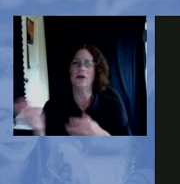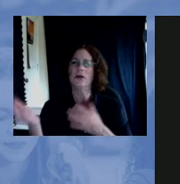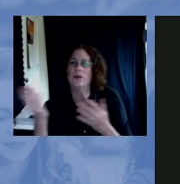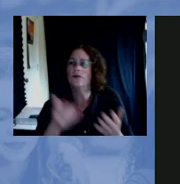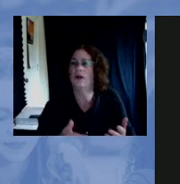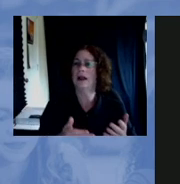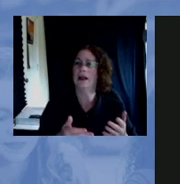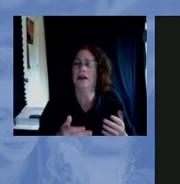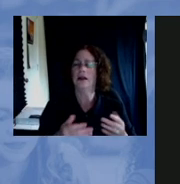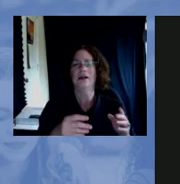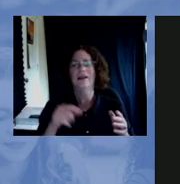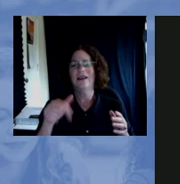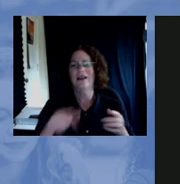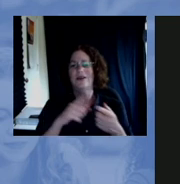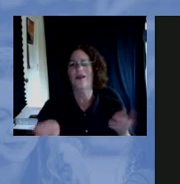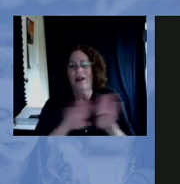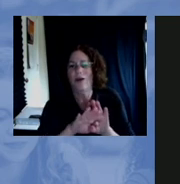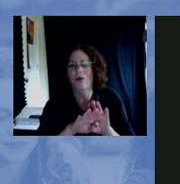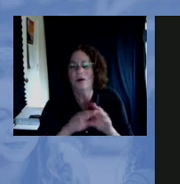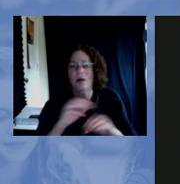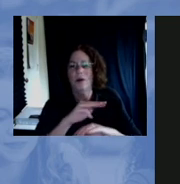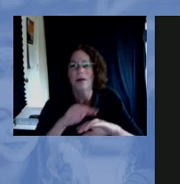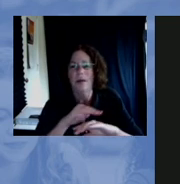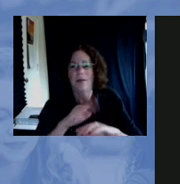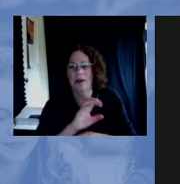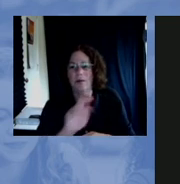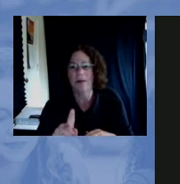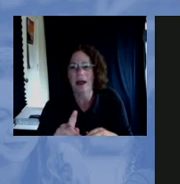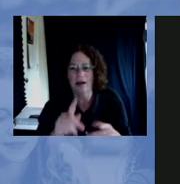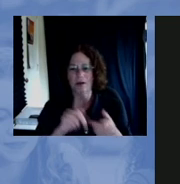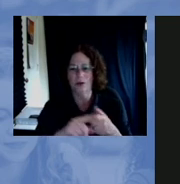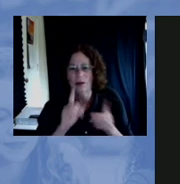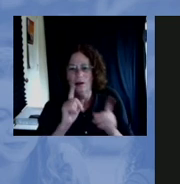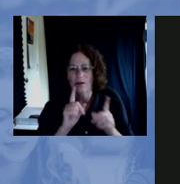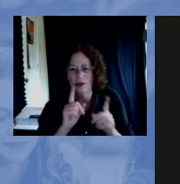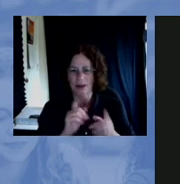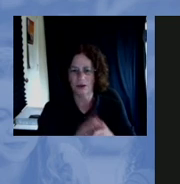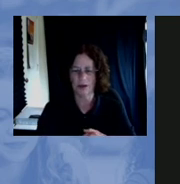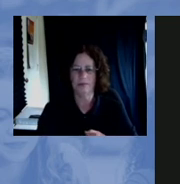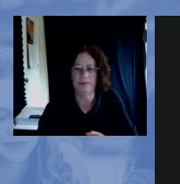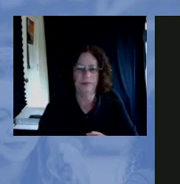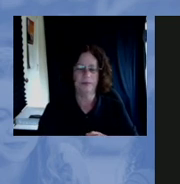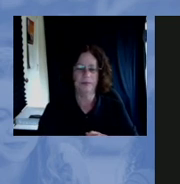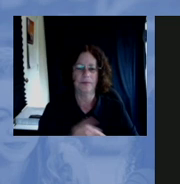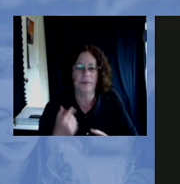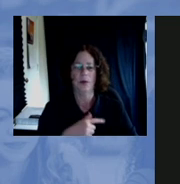I WANT TO BRING MIAMI BACK INTO THE CONVERSATION. WE'RE HEARING WHITE PLAINS IS MUCH SMALLER